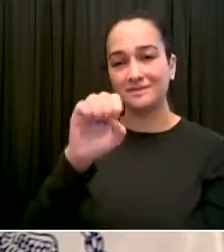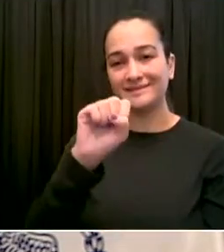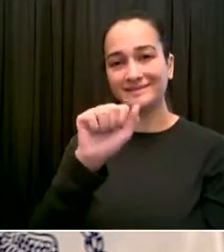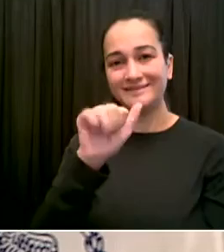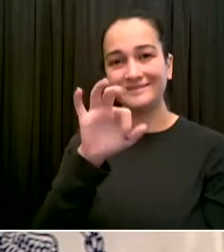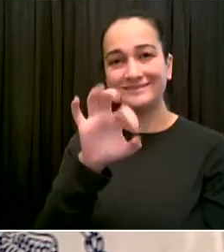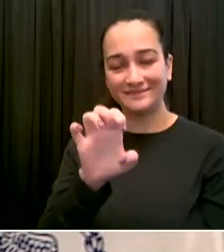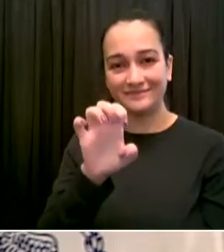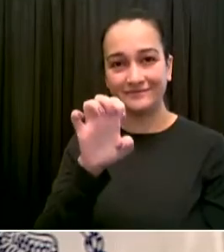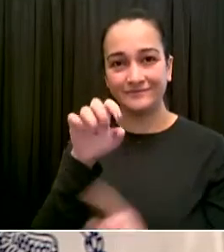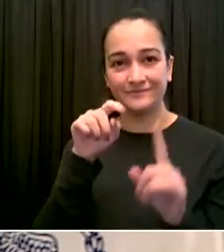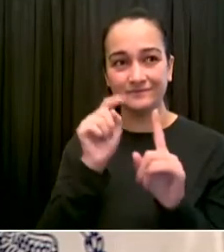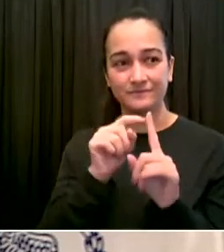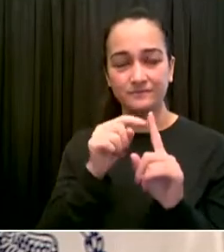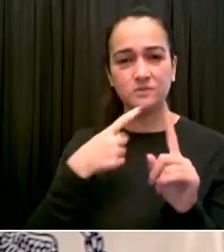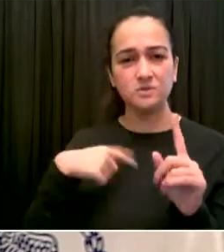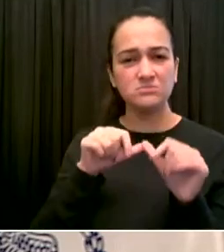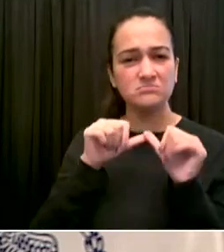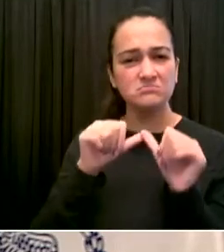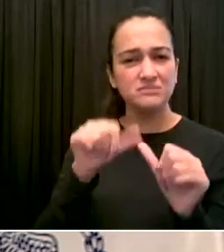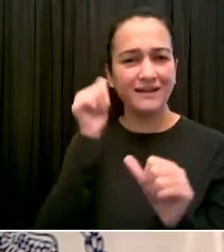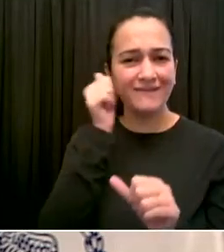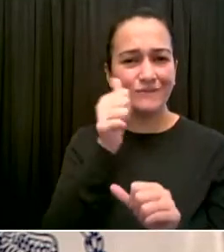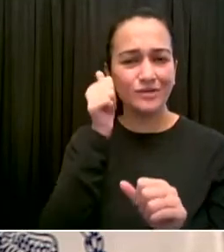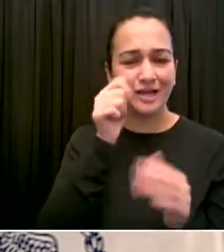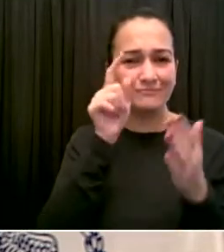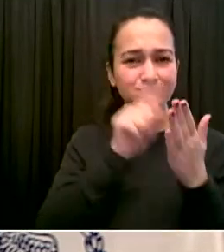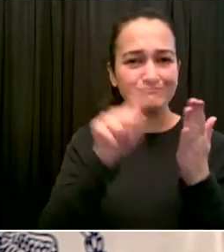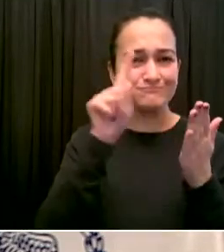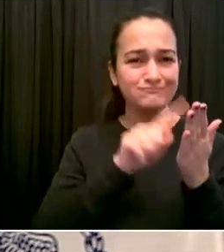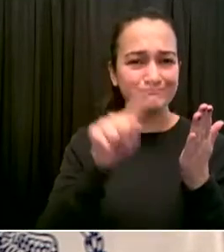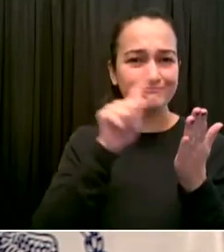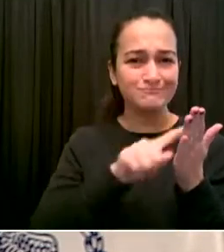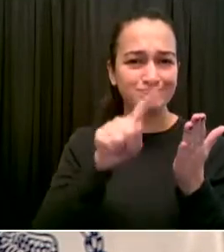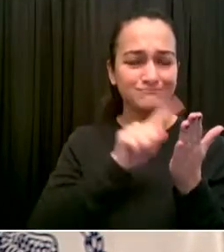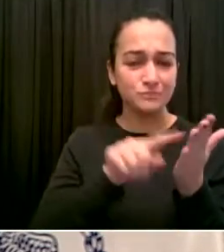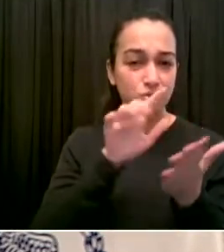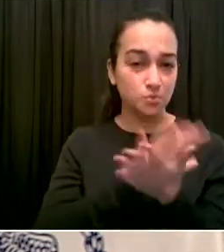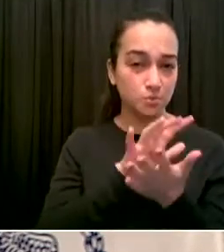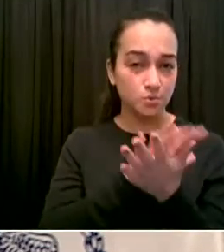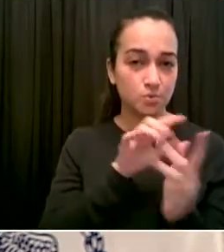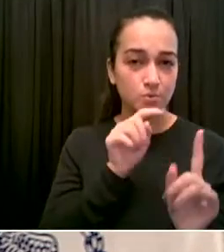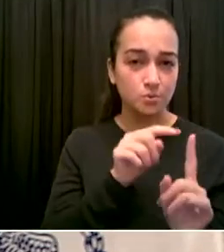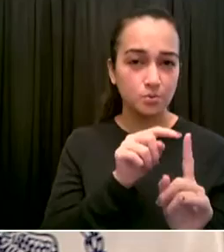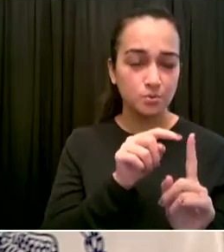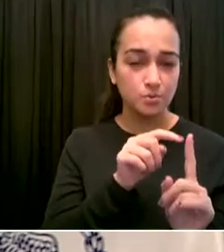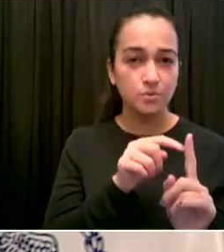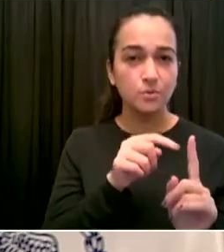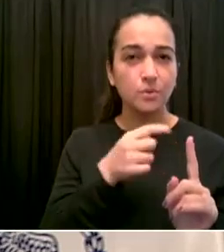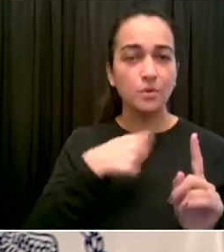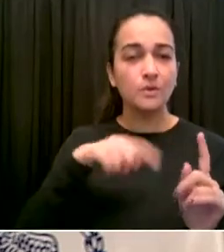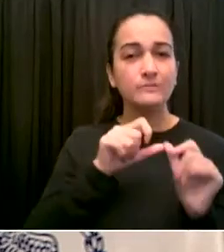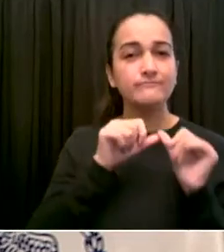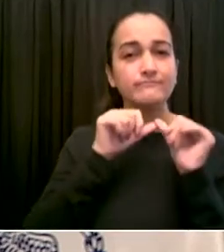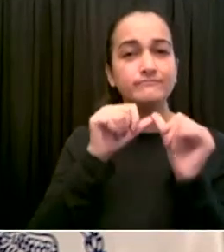WE ARE CONSTANTLY ASSESSING THE